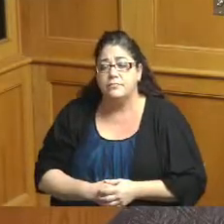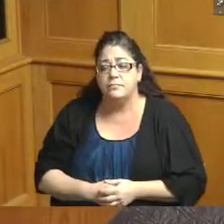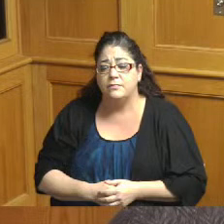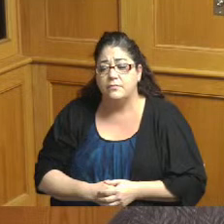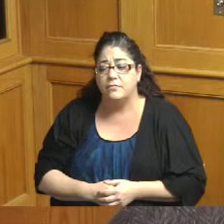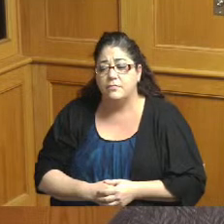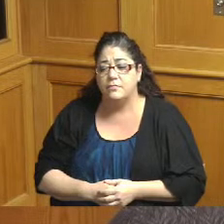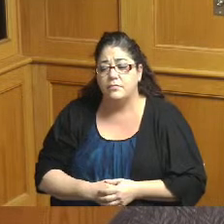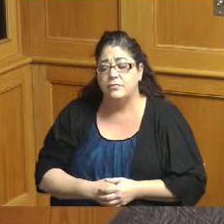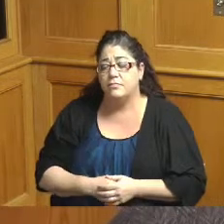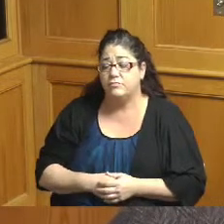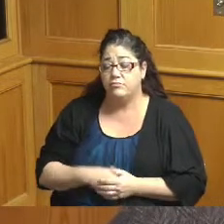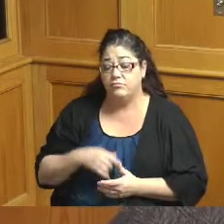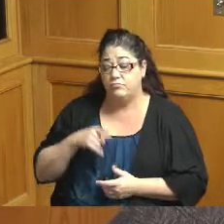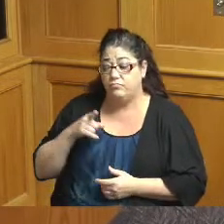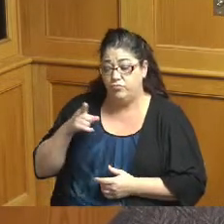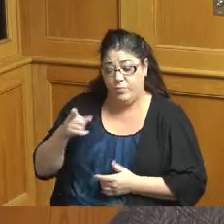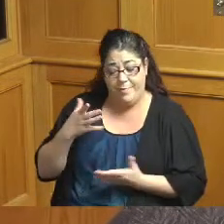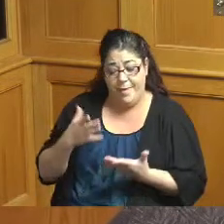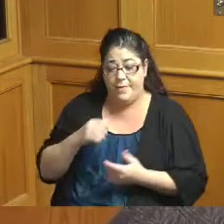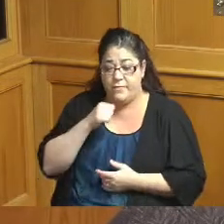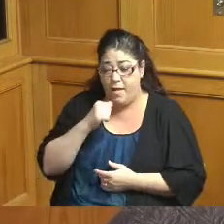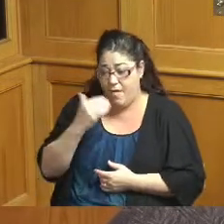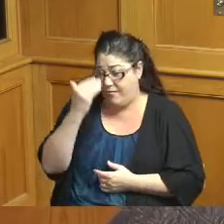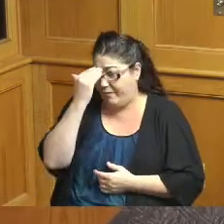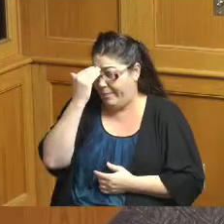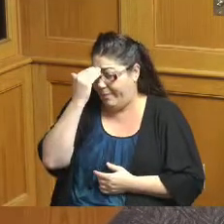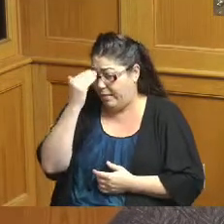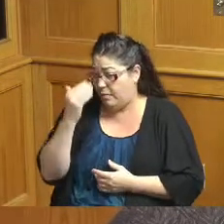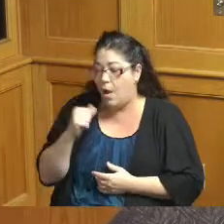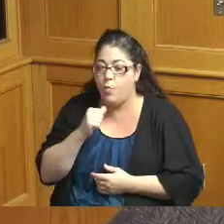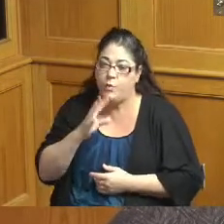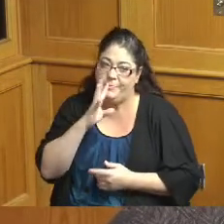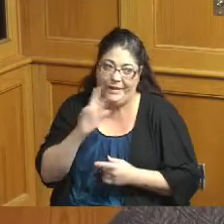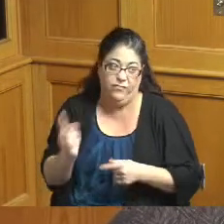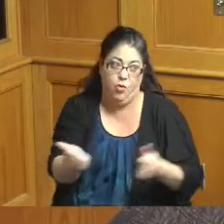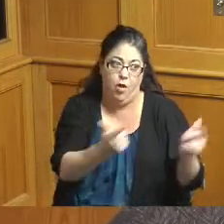and so you probably are not very familiar I won't speak for everybody for our board but